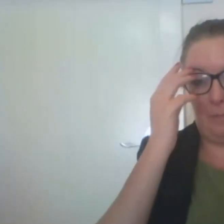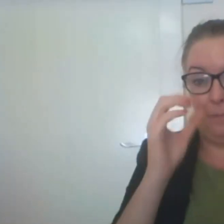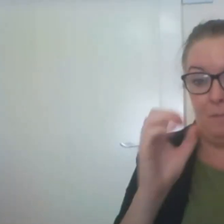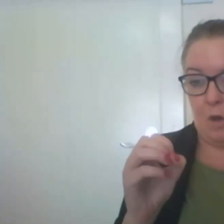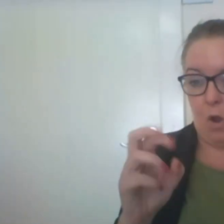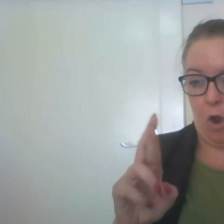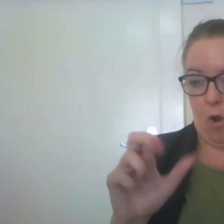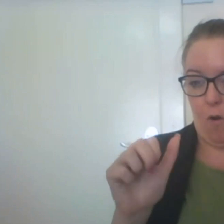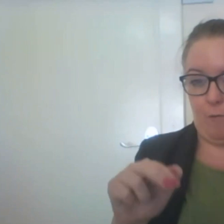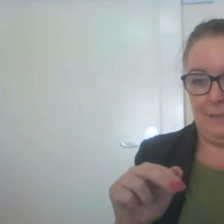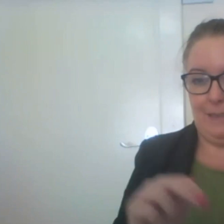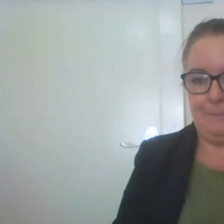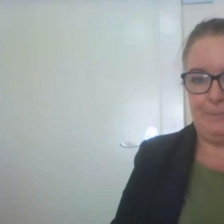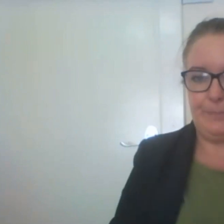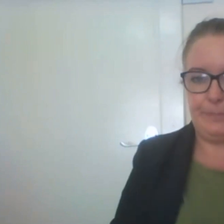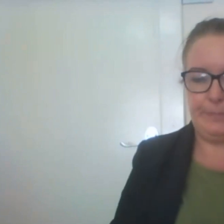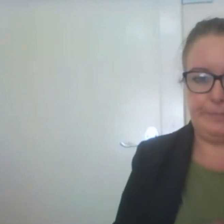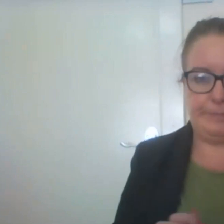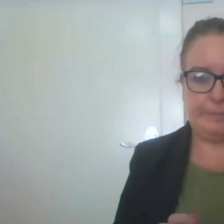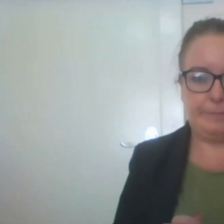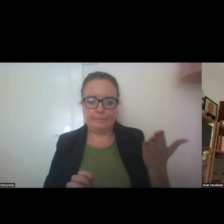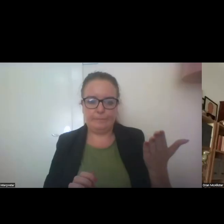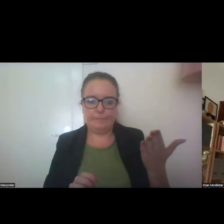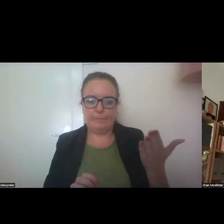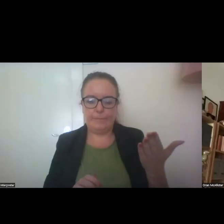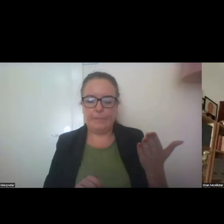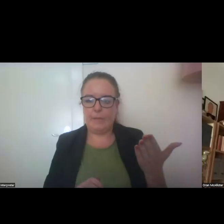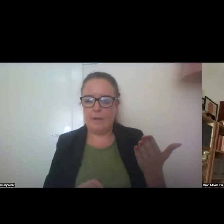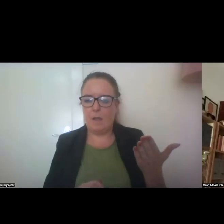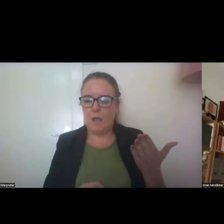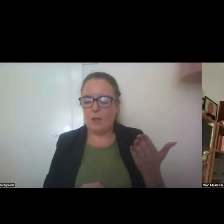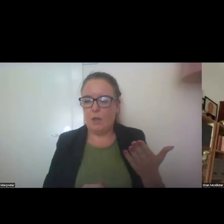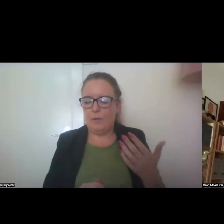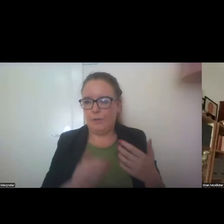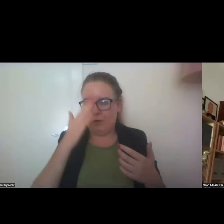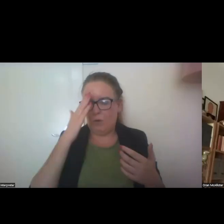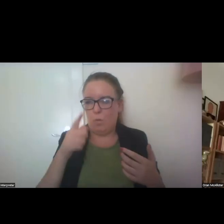I know you spoke about the fact that you provide free NaviLens codes,